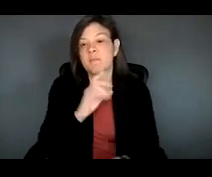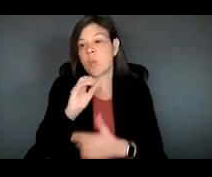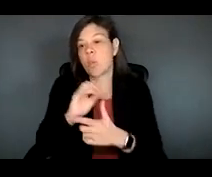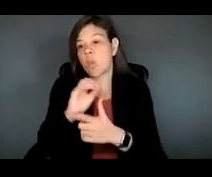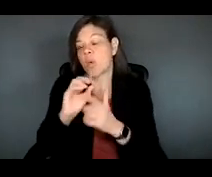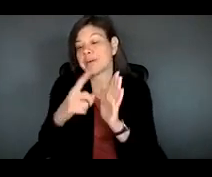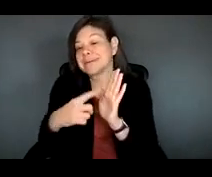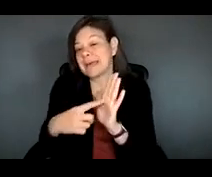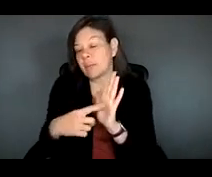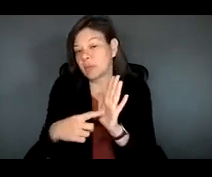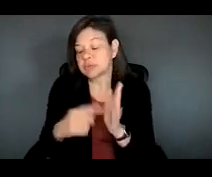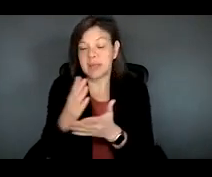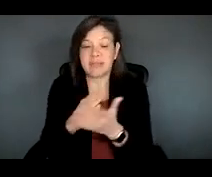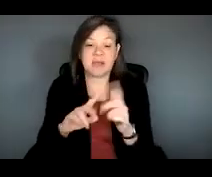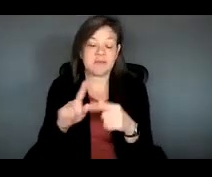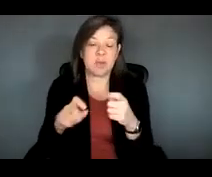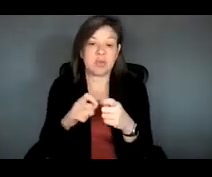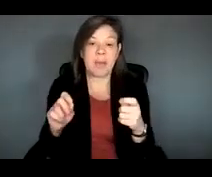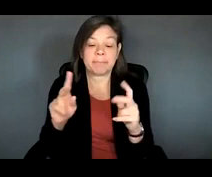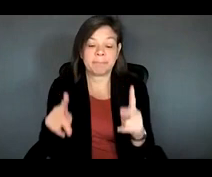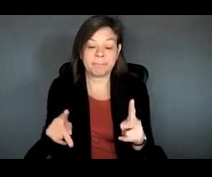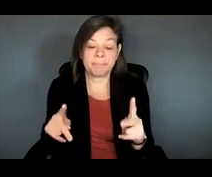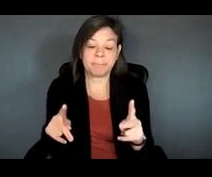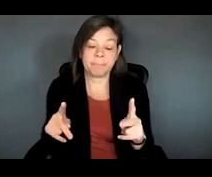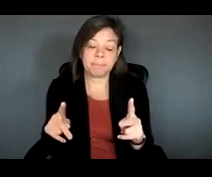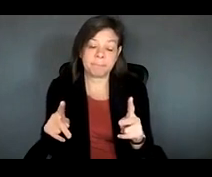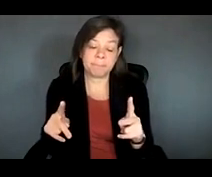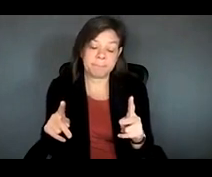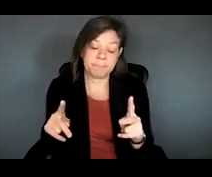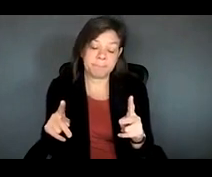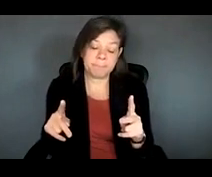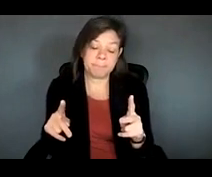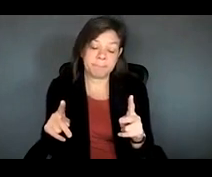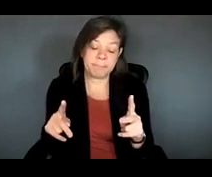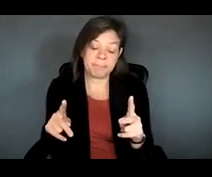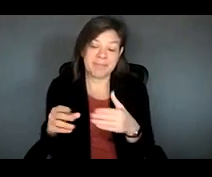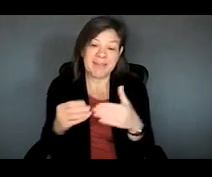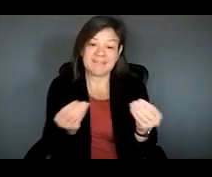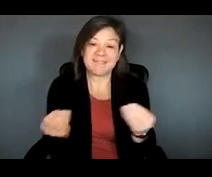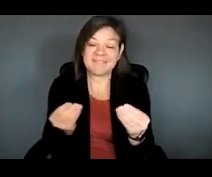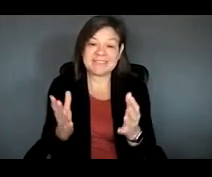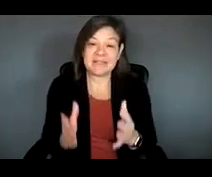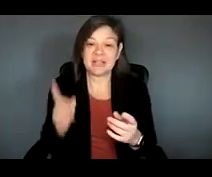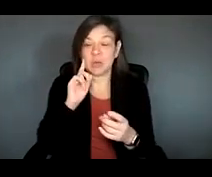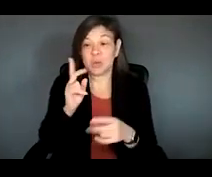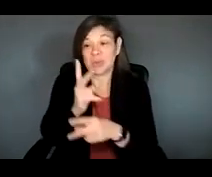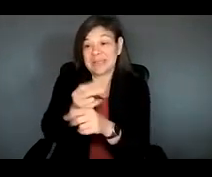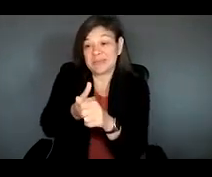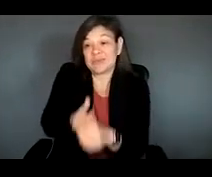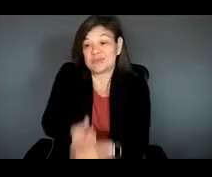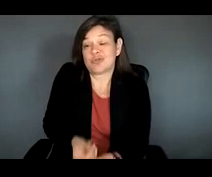And then in terms of wrapping it up, a facilitator who can keep track of the different threads